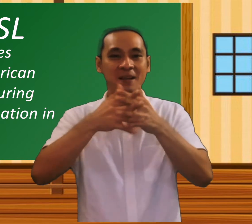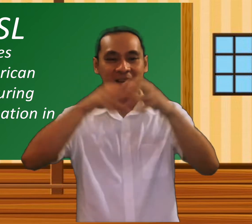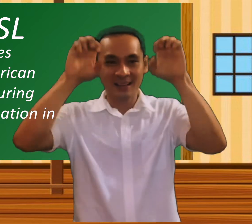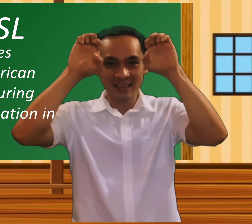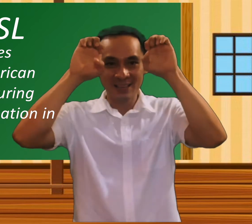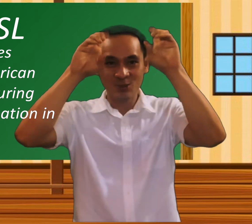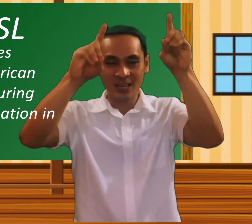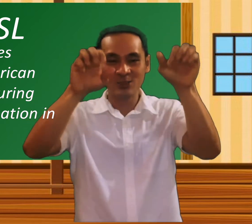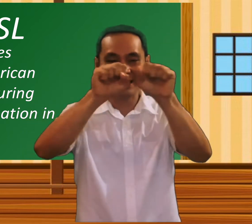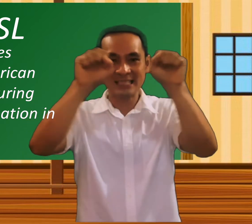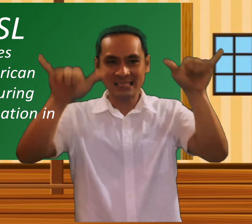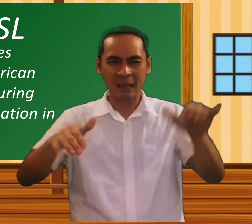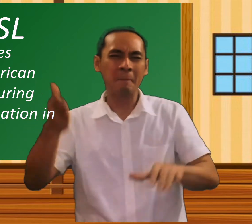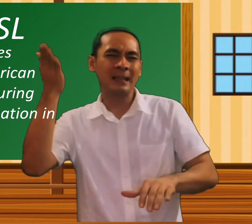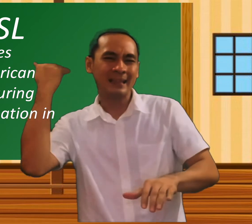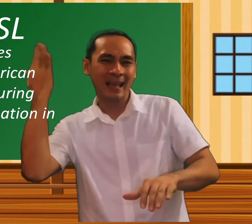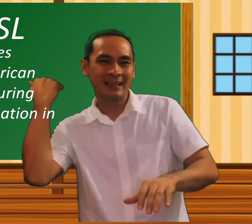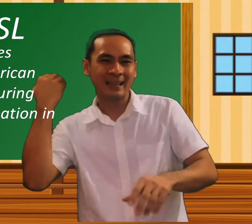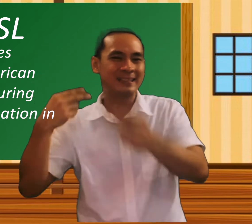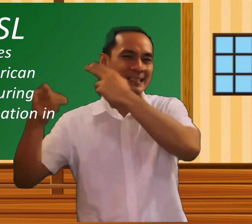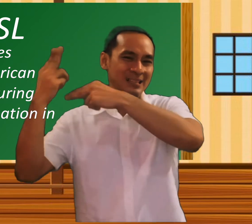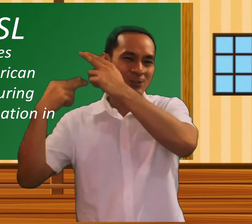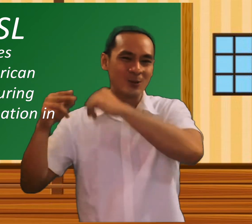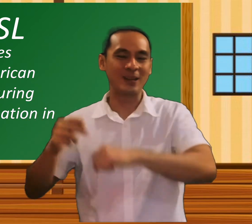during the american occupation in the philippines